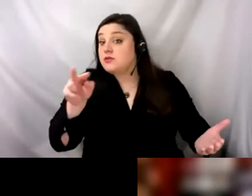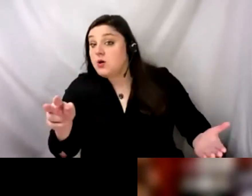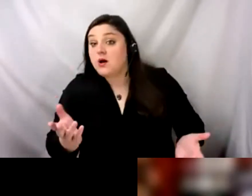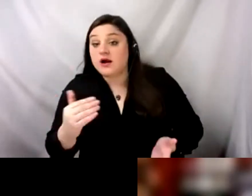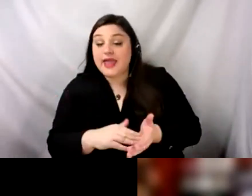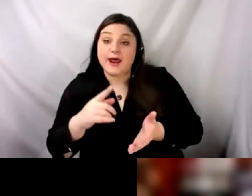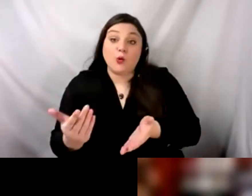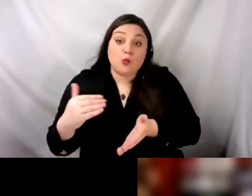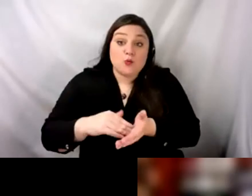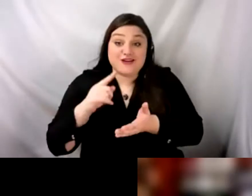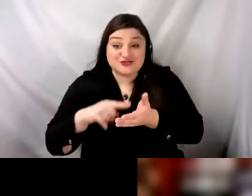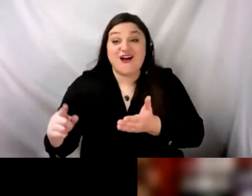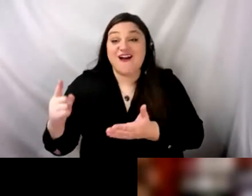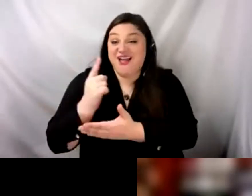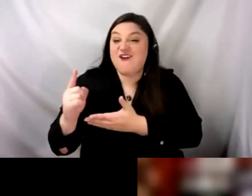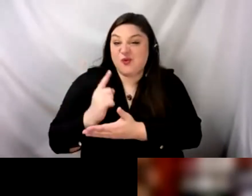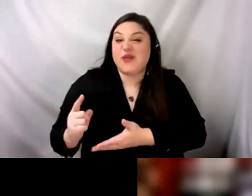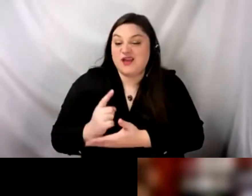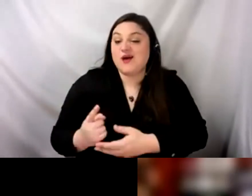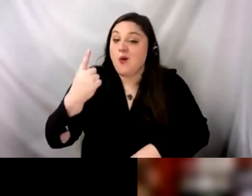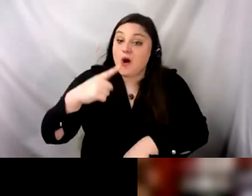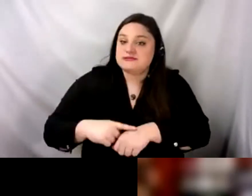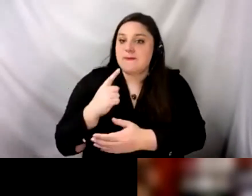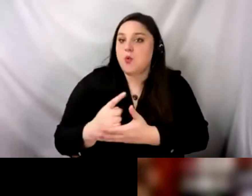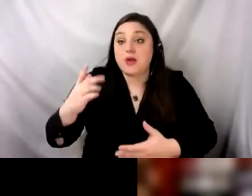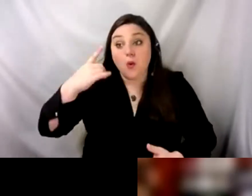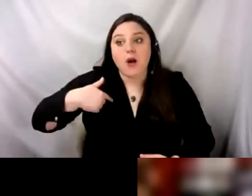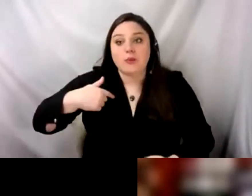our portion of frequently asked questions. If you go there first you have a link